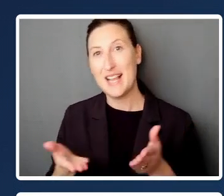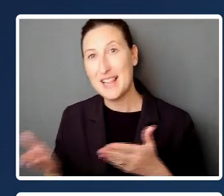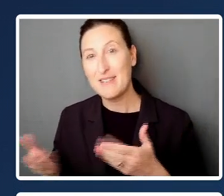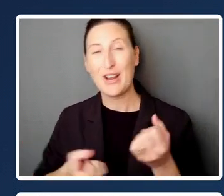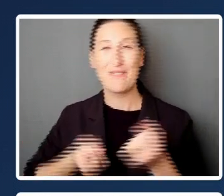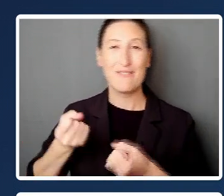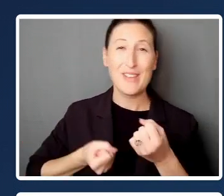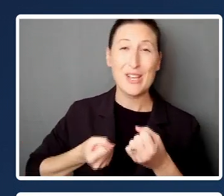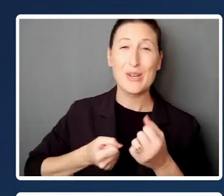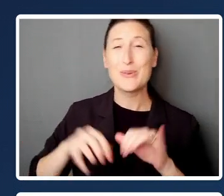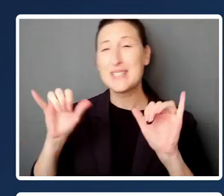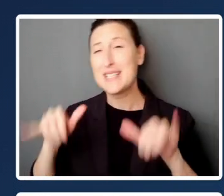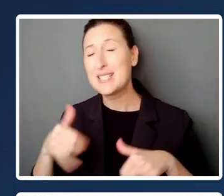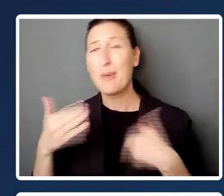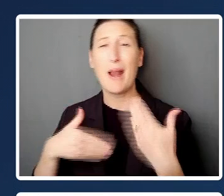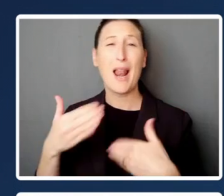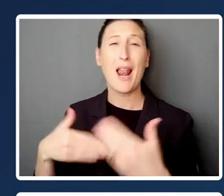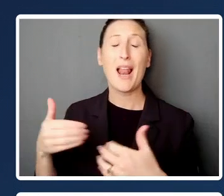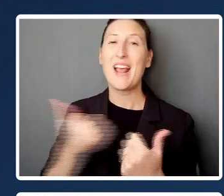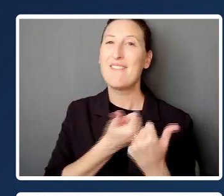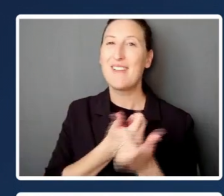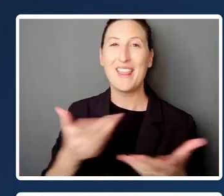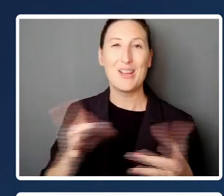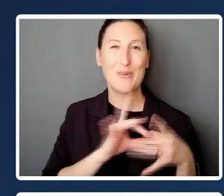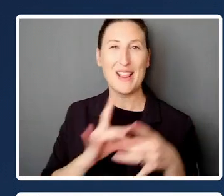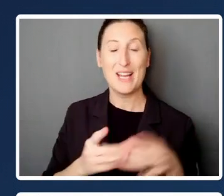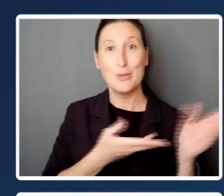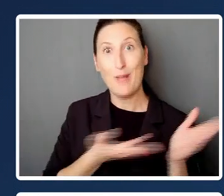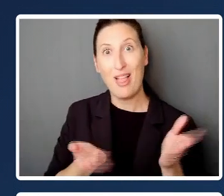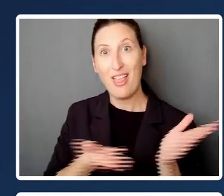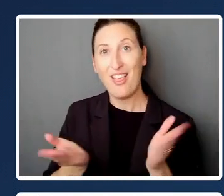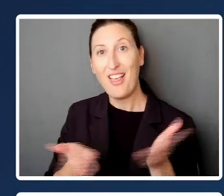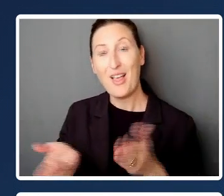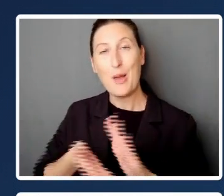that move the mail. And our mission is that through the preservation and interpretation